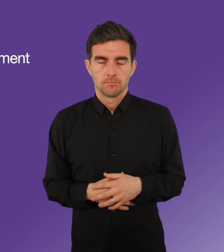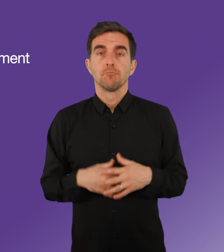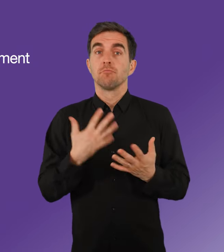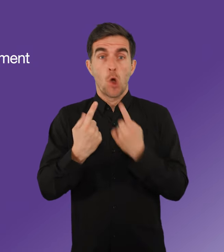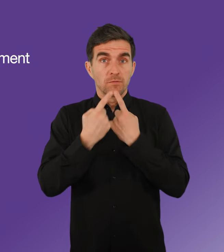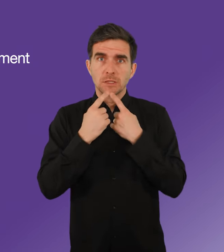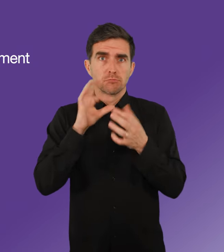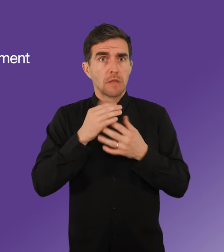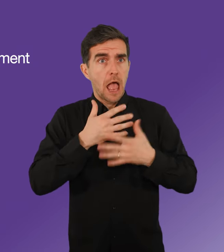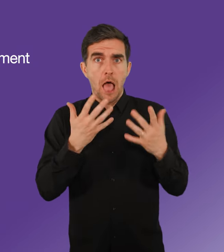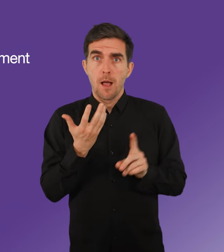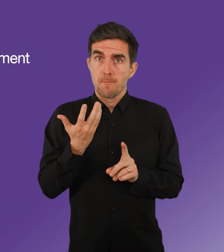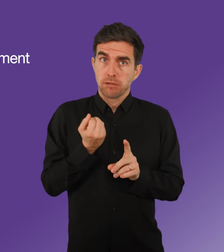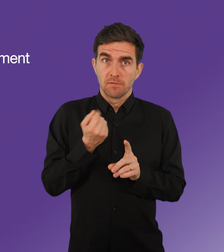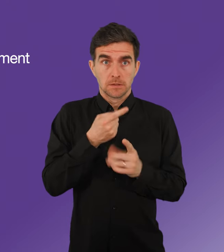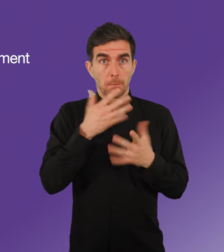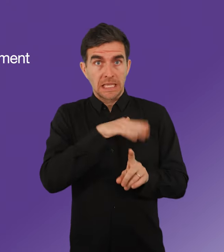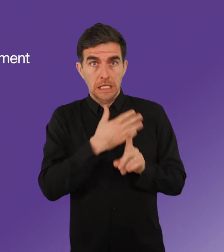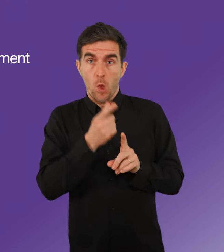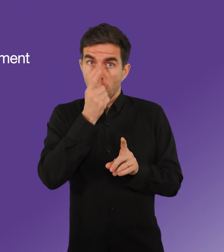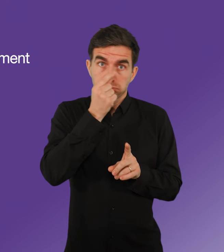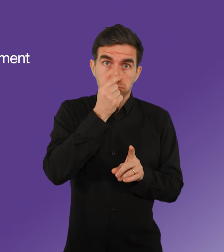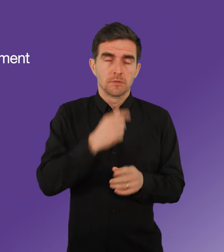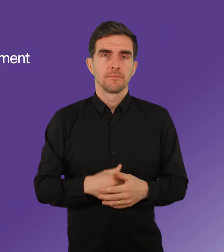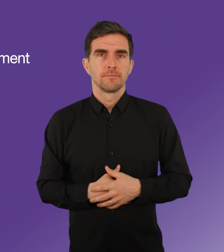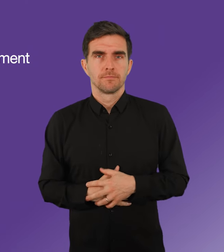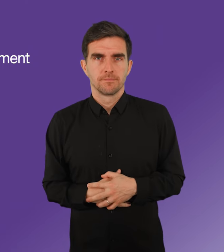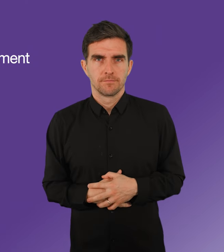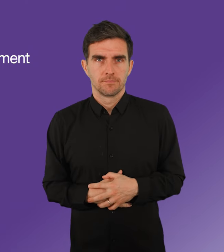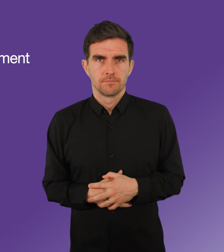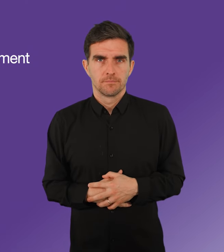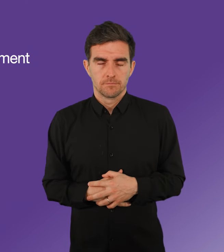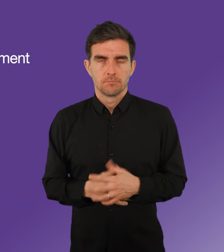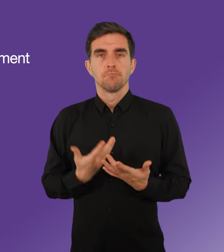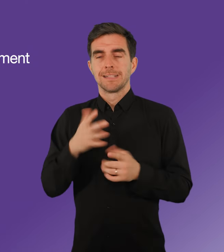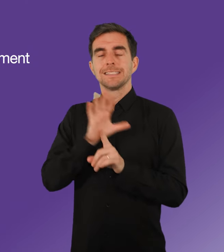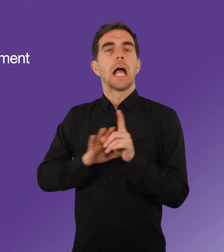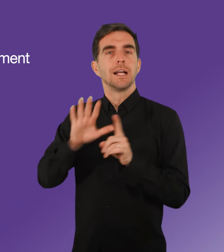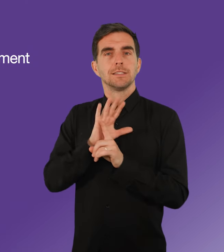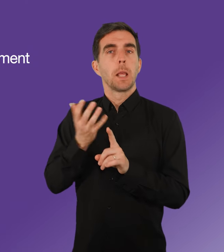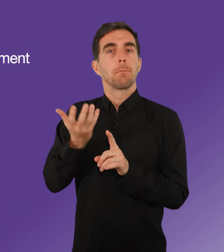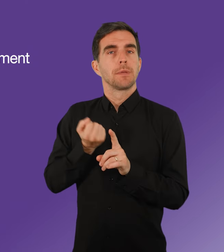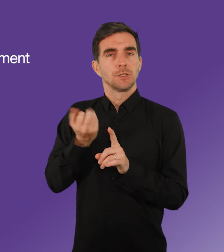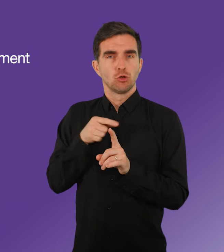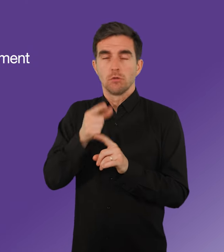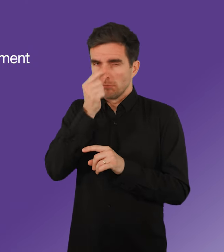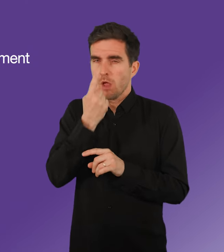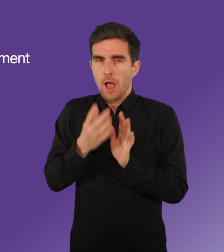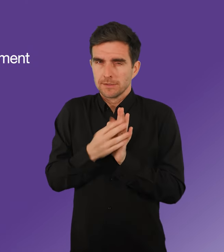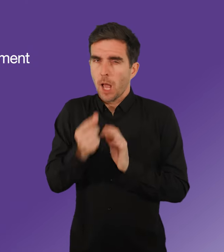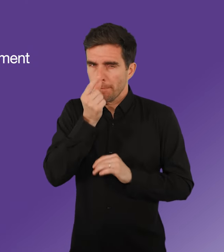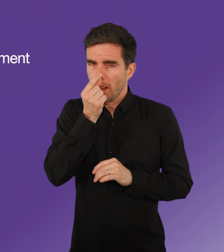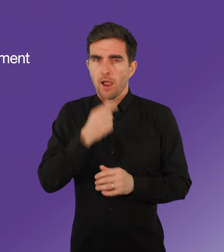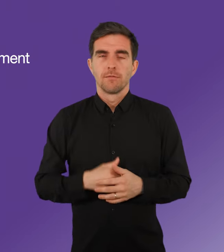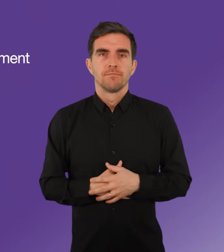Details of any benefits they got or could get. State Pension could be one example.